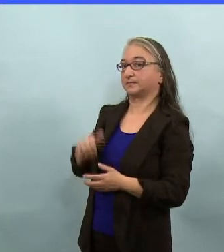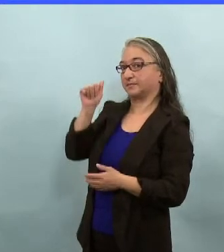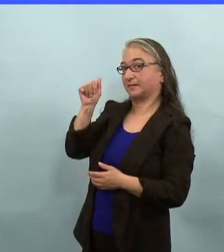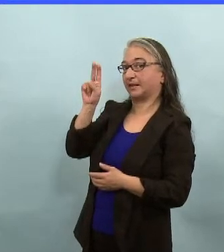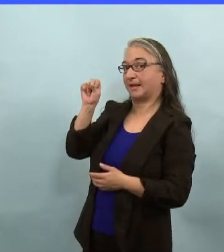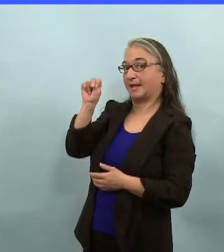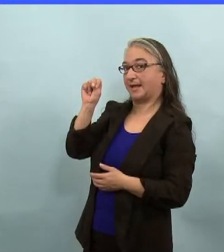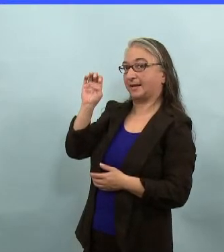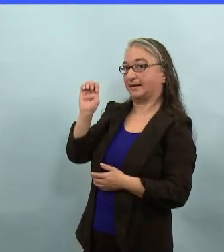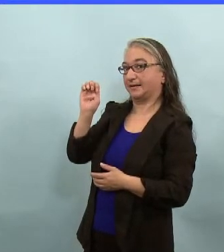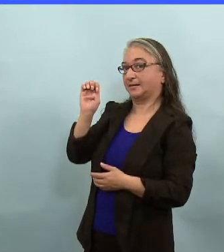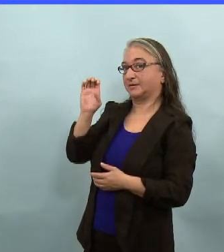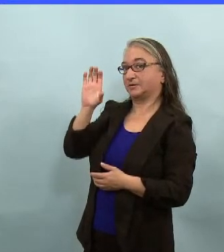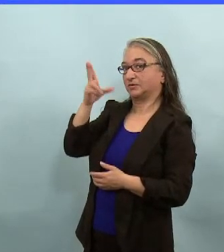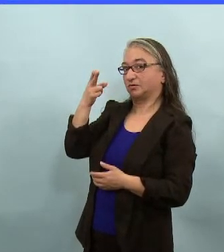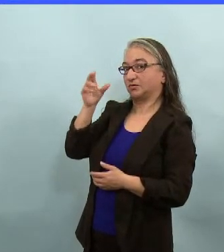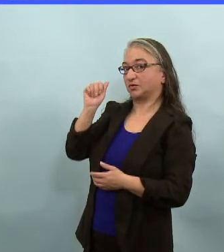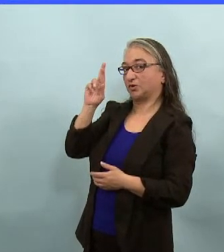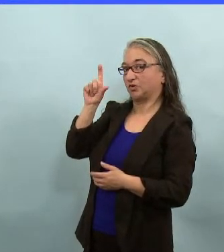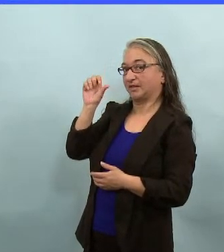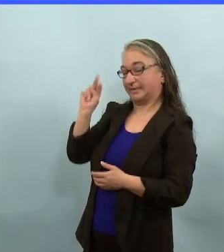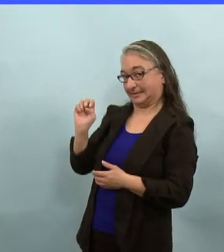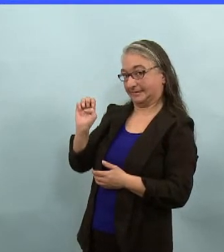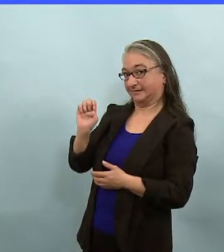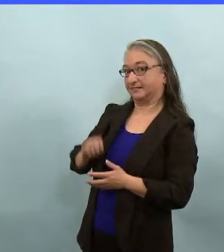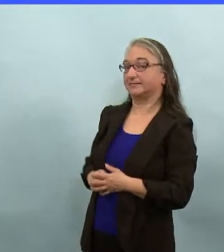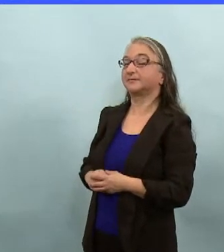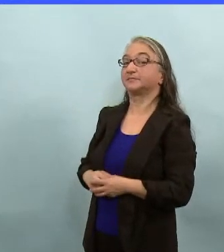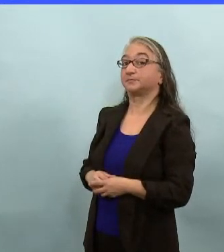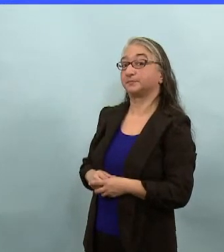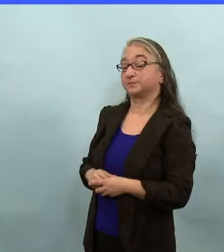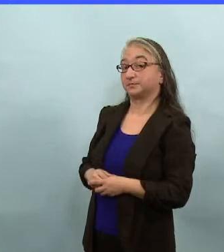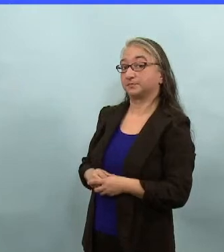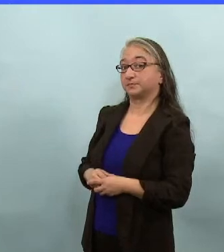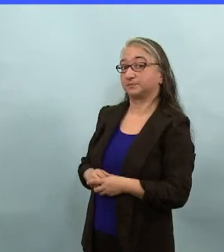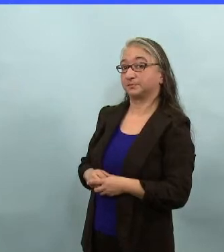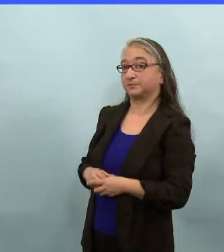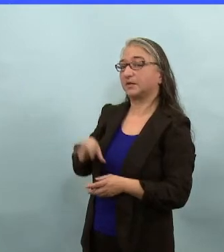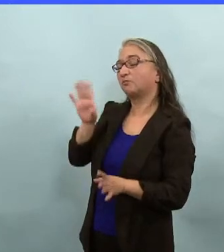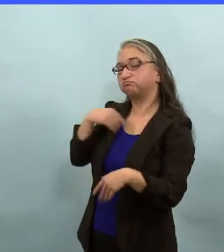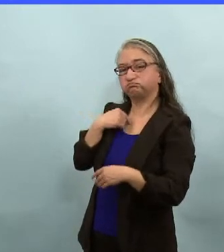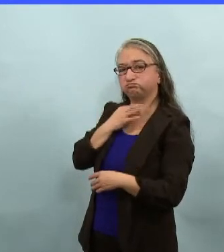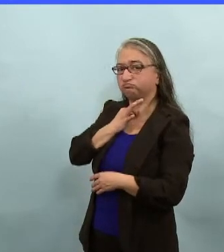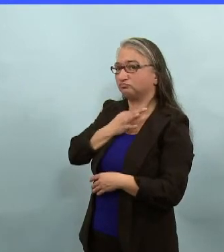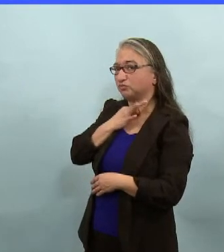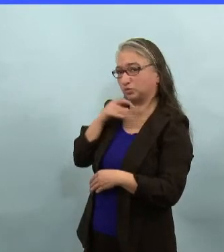hi um do you expect to follow quebec on the health contribution for people that are